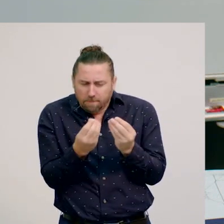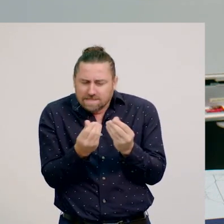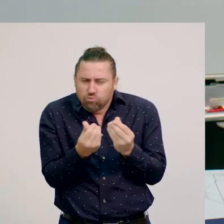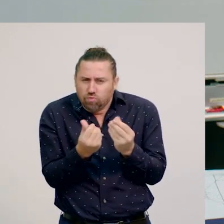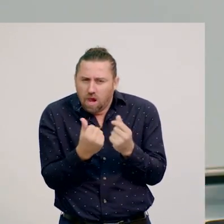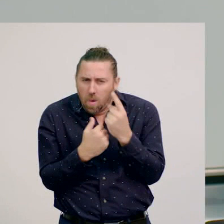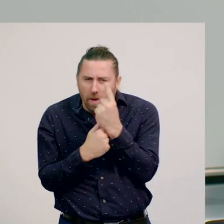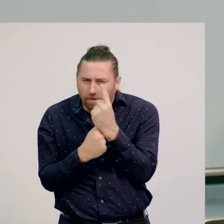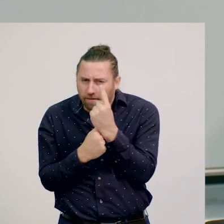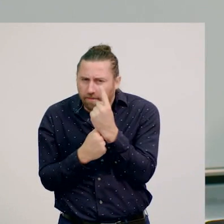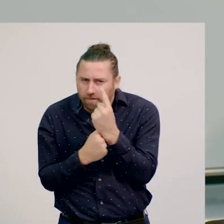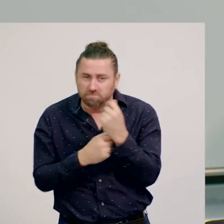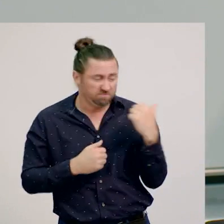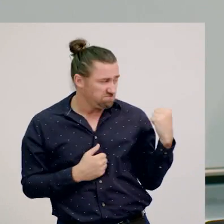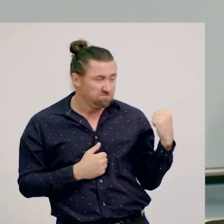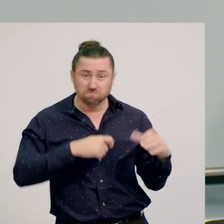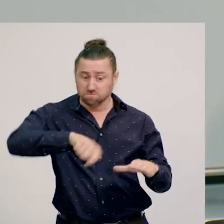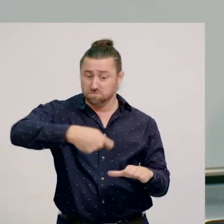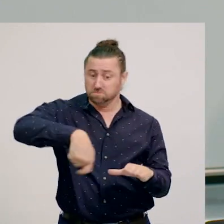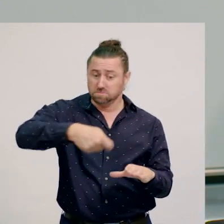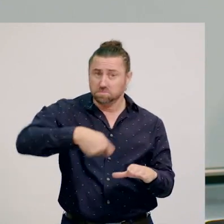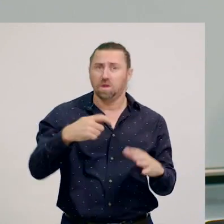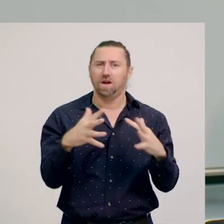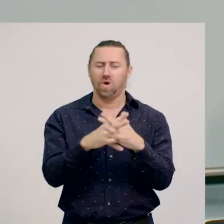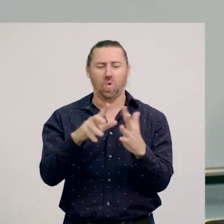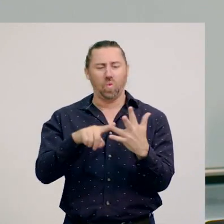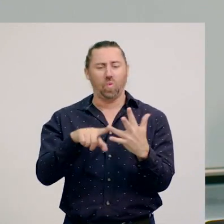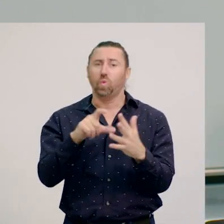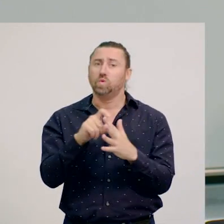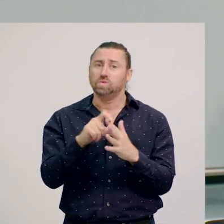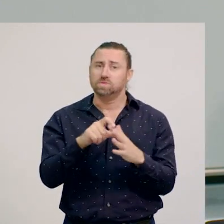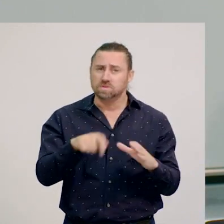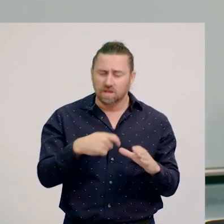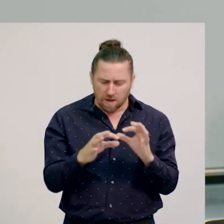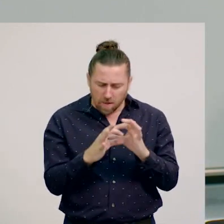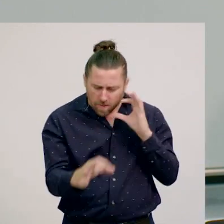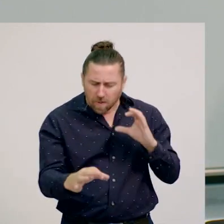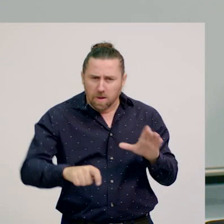This stirring spoon is made of wood. It’s stiff and it’s strong,